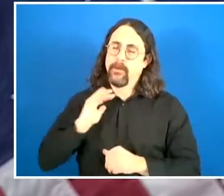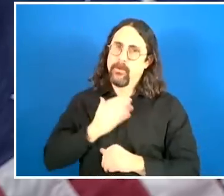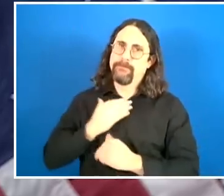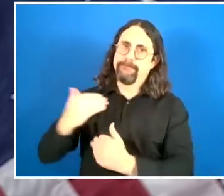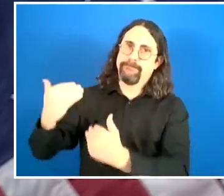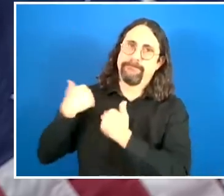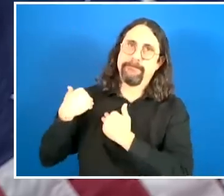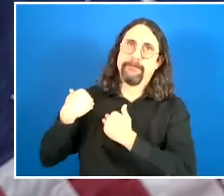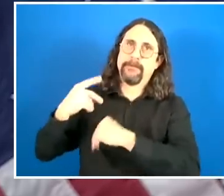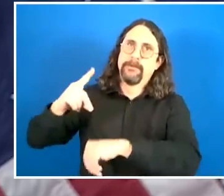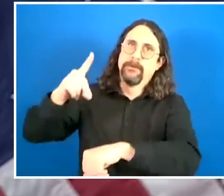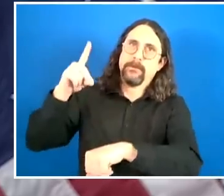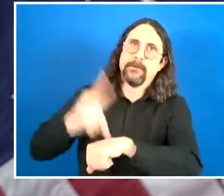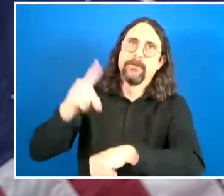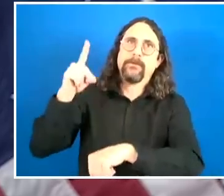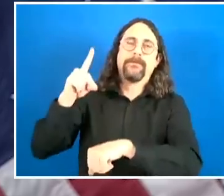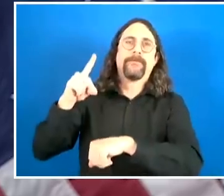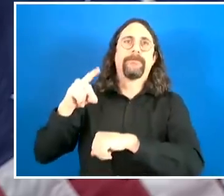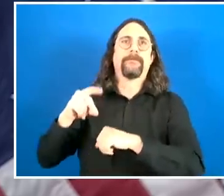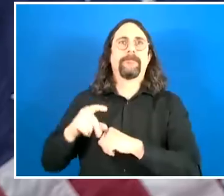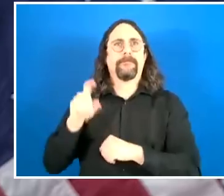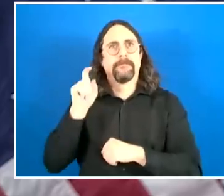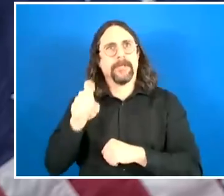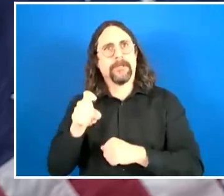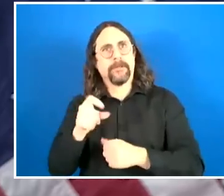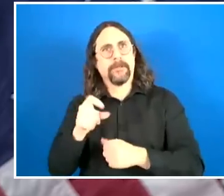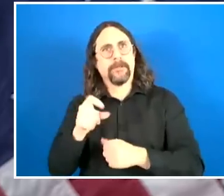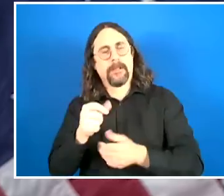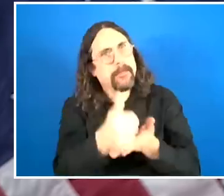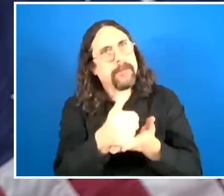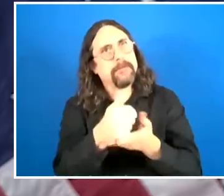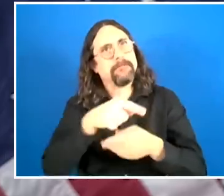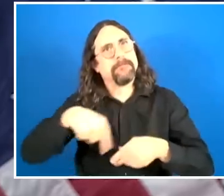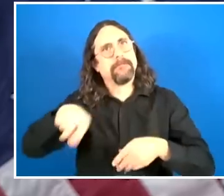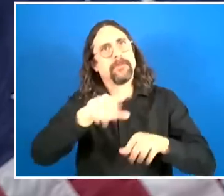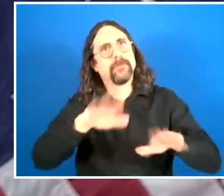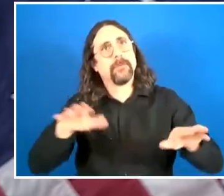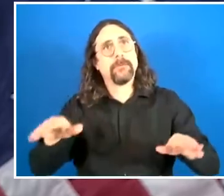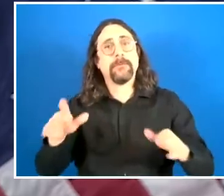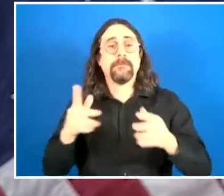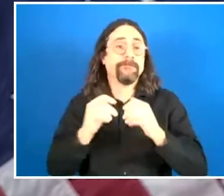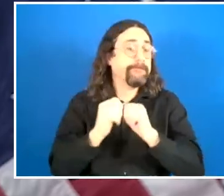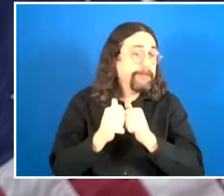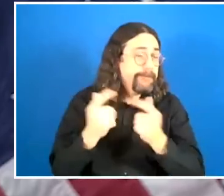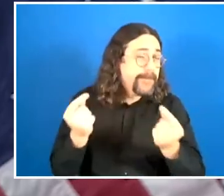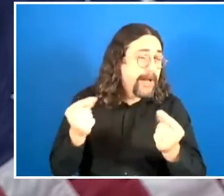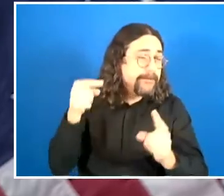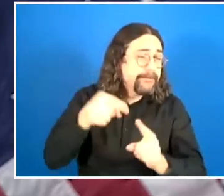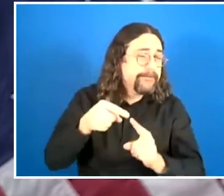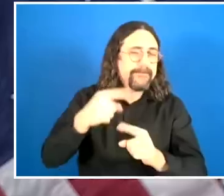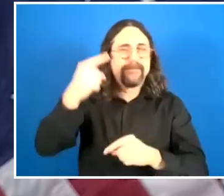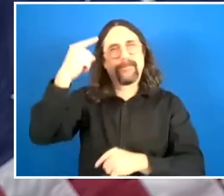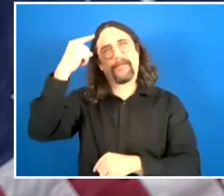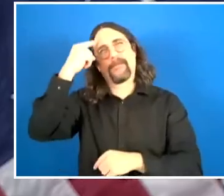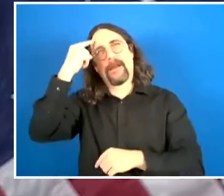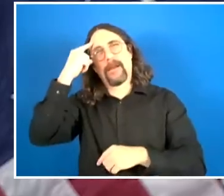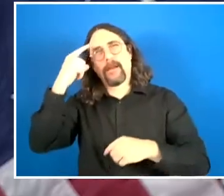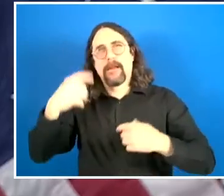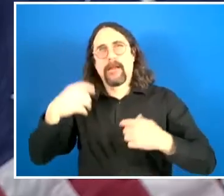URO JOB IS TO HELP THEM. HELP THEM WITH THEIR MENTAL HEALTH SUPPORT AND REALLY THAT